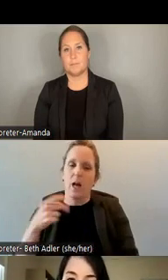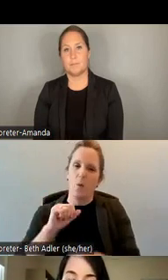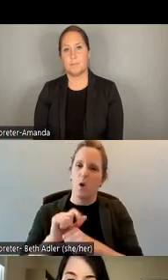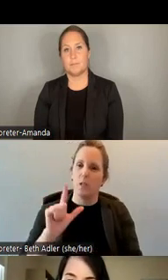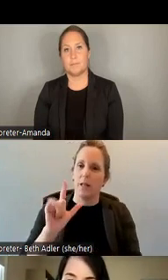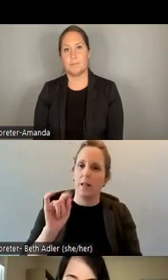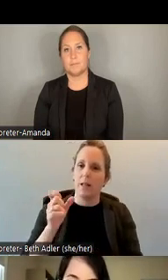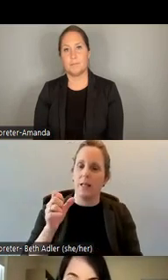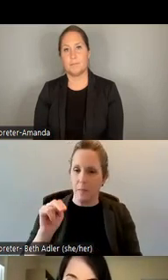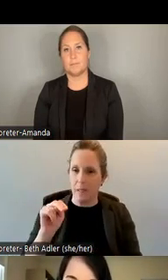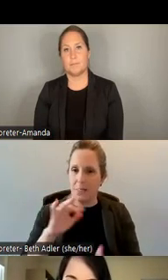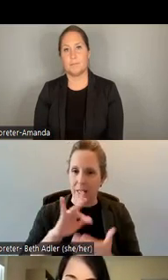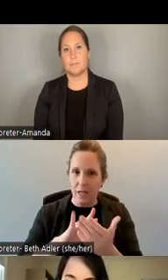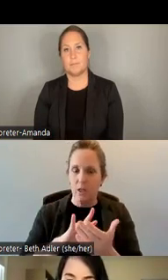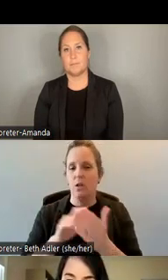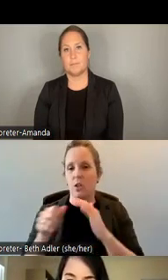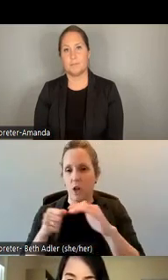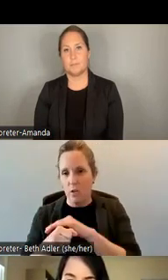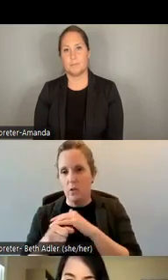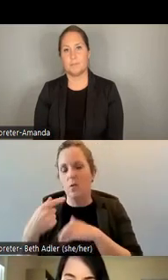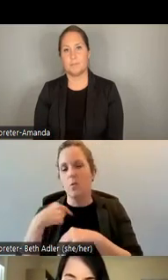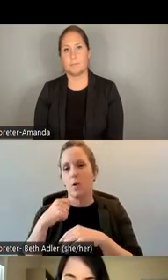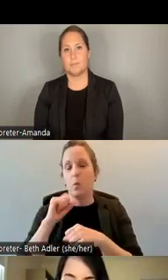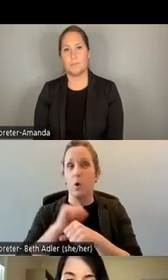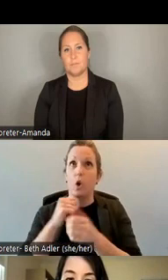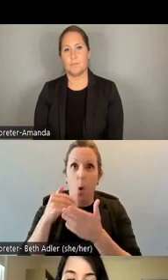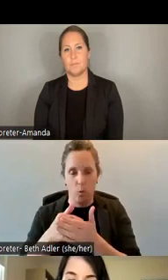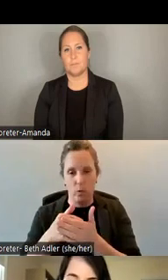that we partnered very closely with Boston healthcare for the homeless program doing Street